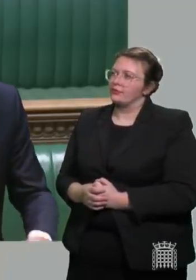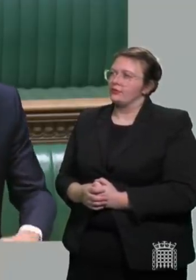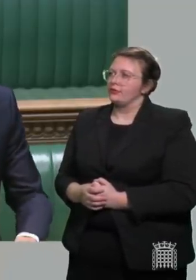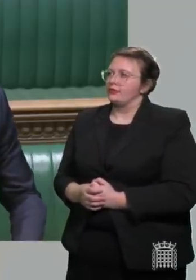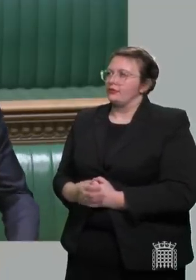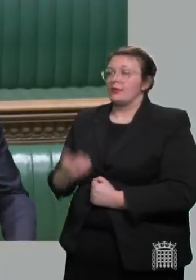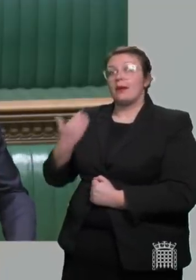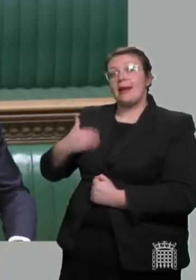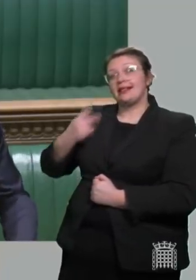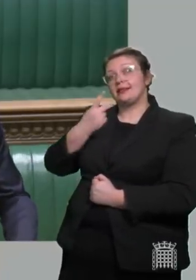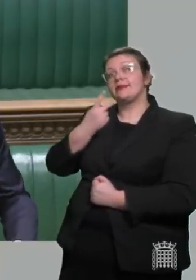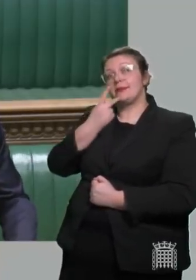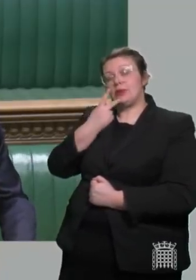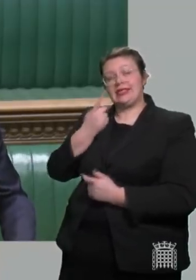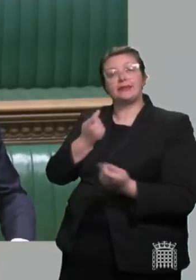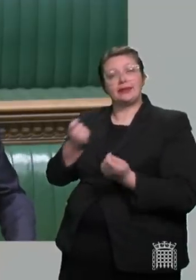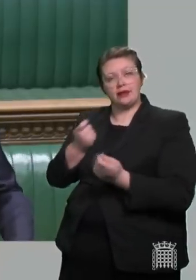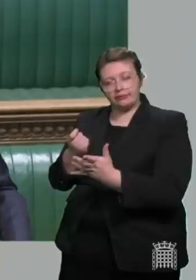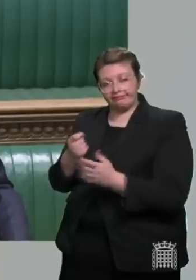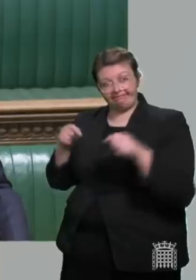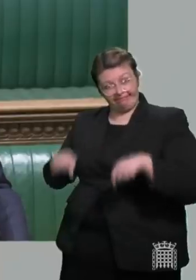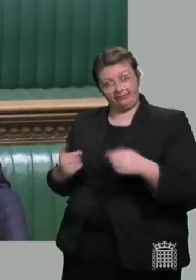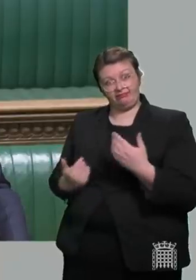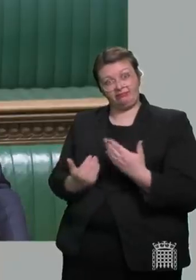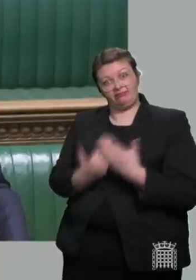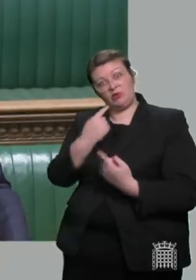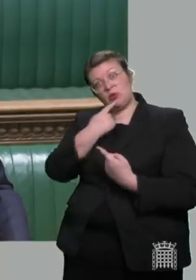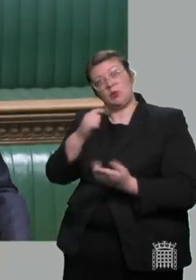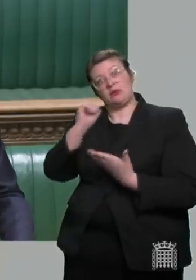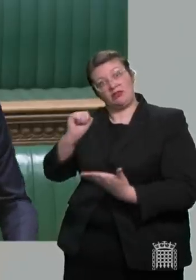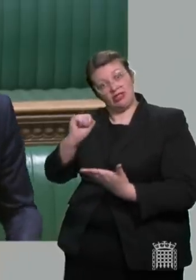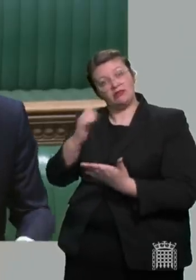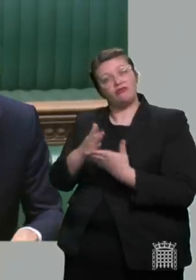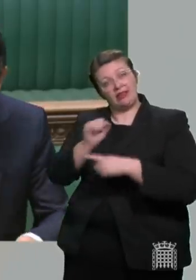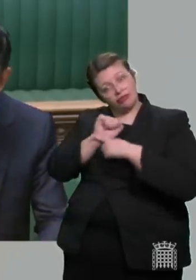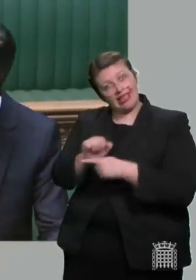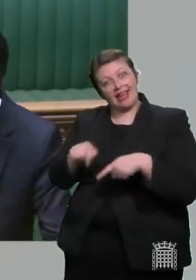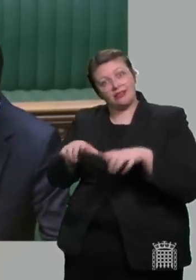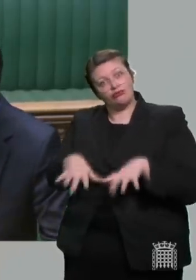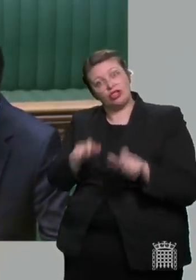This Budget protects the jobs and livelihoods of the British people. This Budget is honest